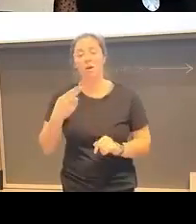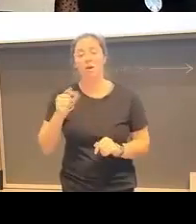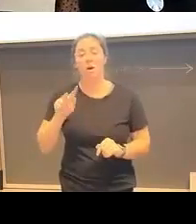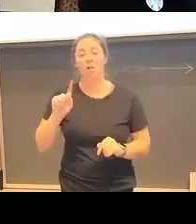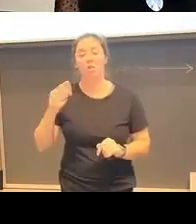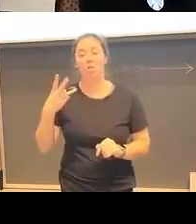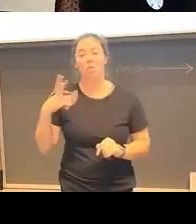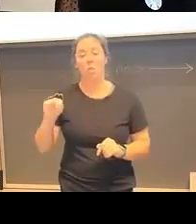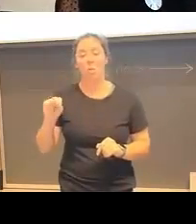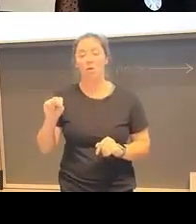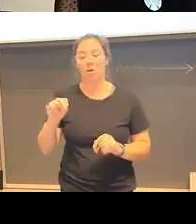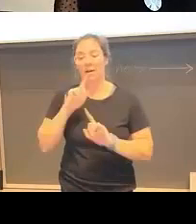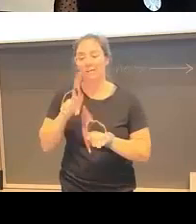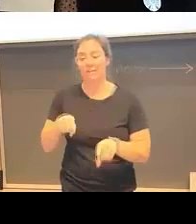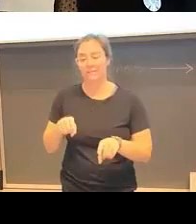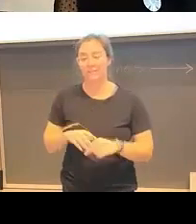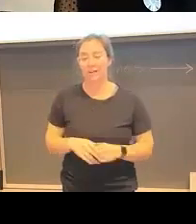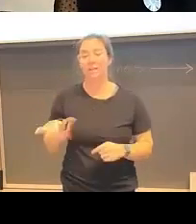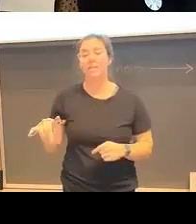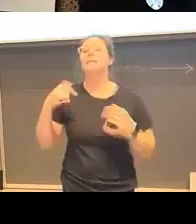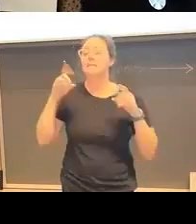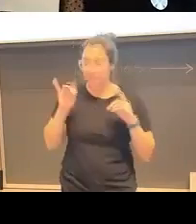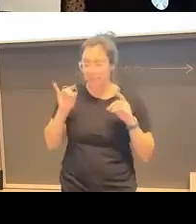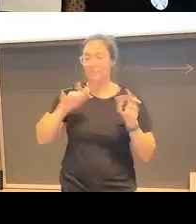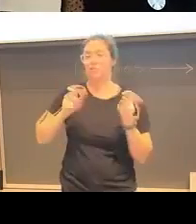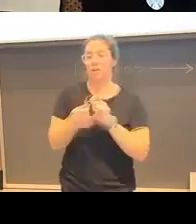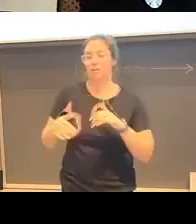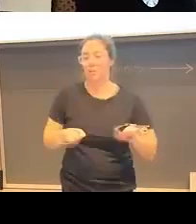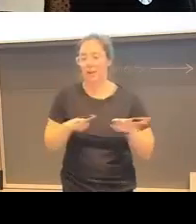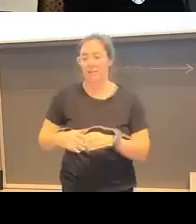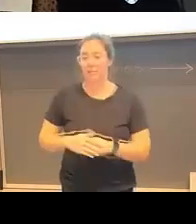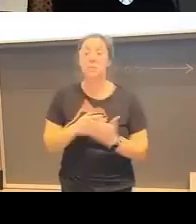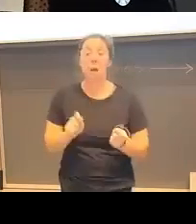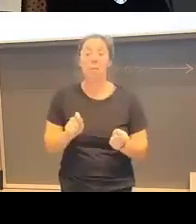people did change their behavior in response to me some of this was subtle and some of this was